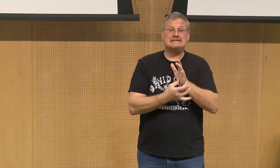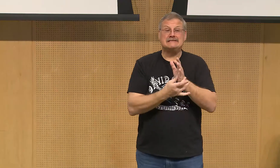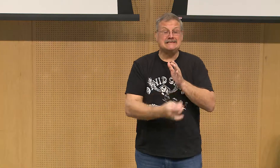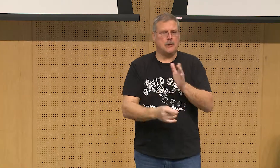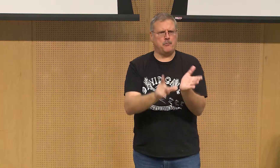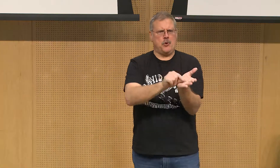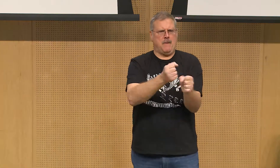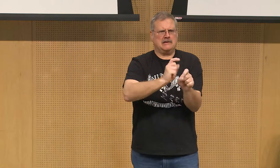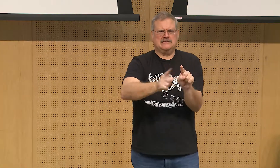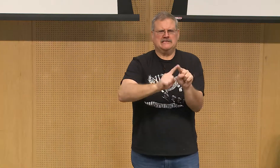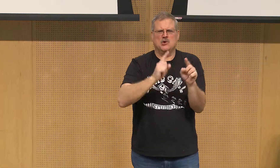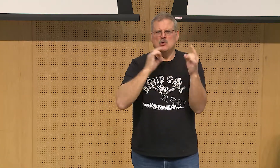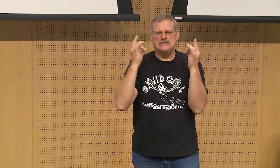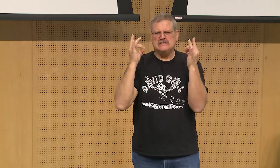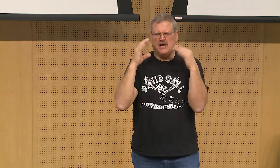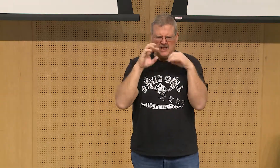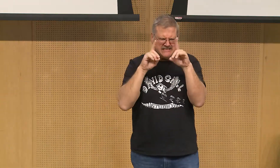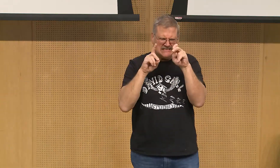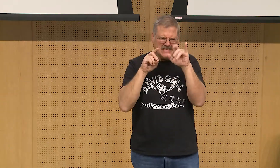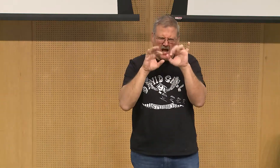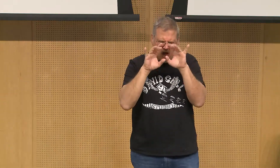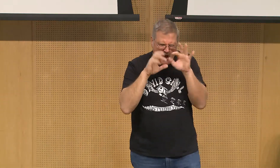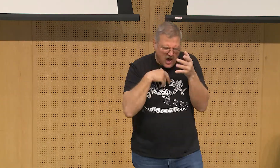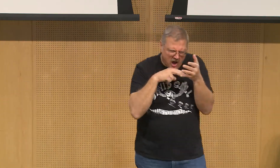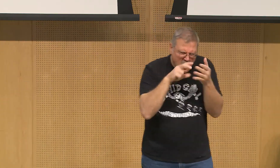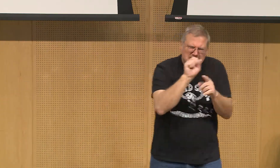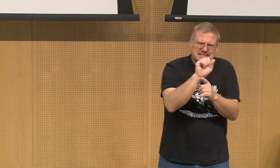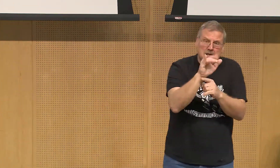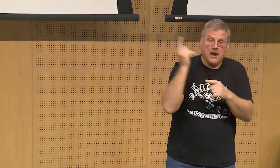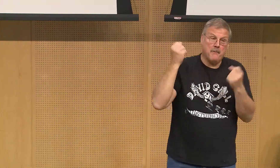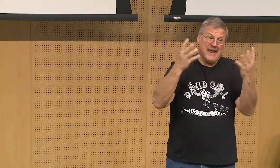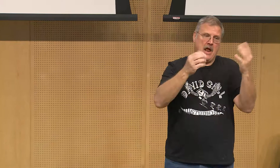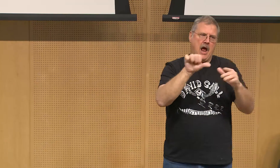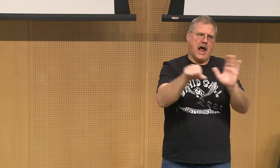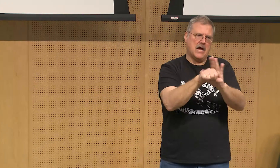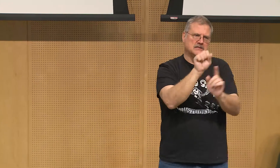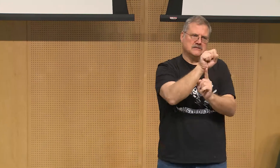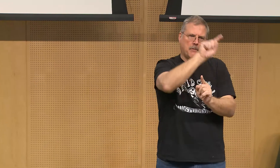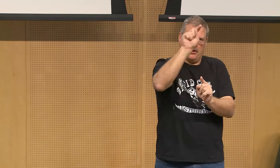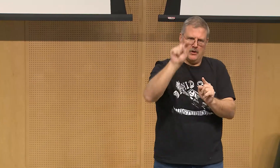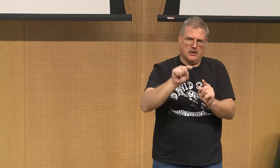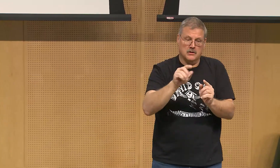he was an incredibly intricate printmaker,